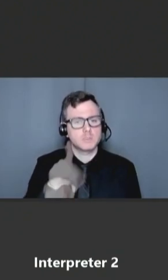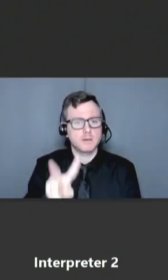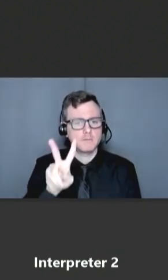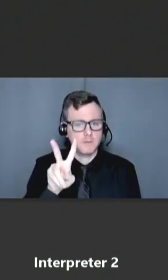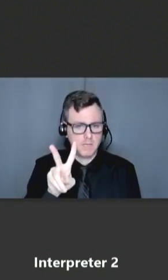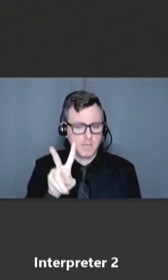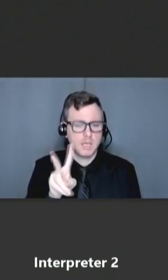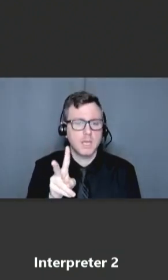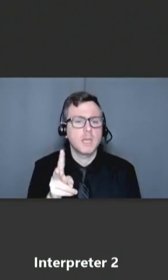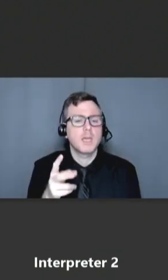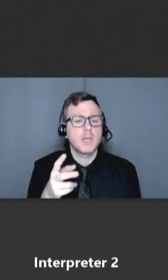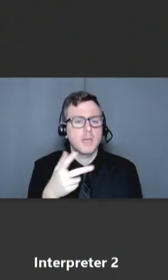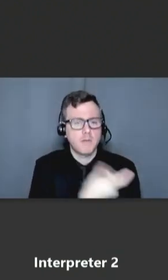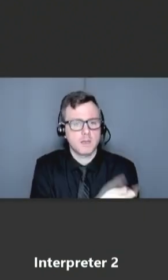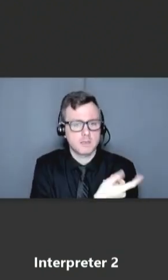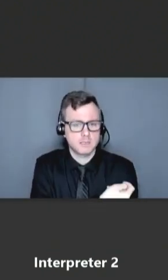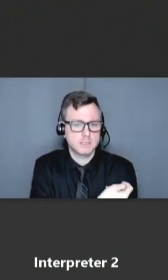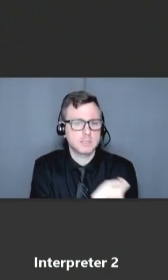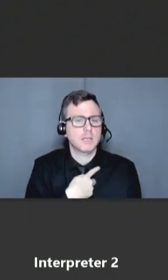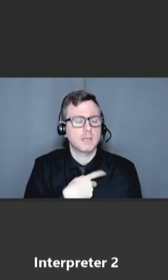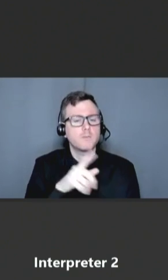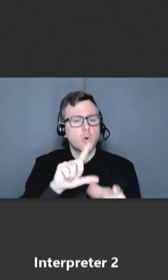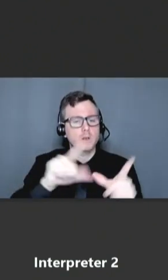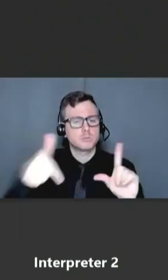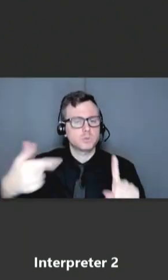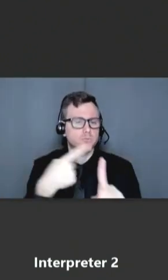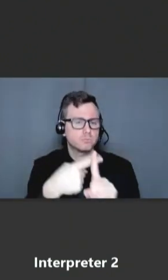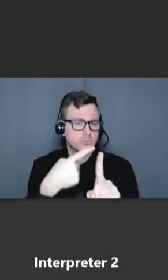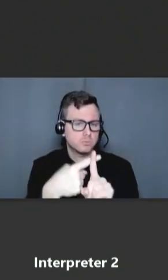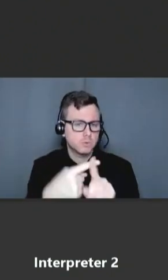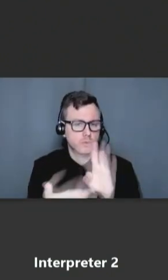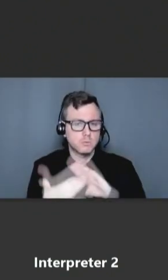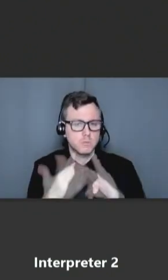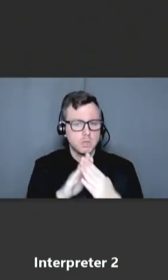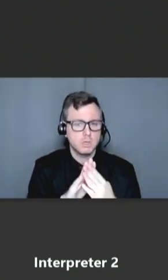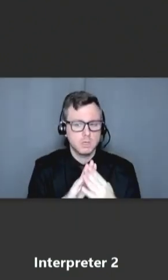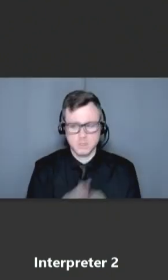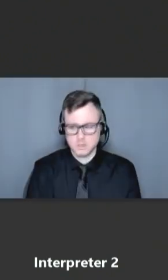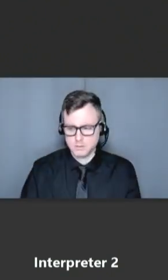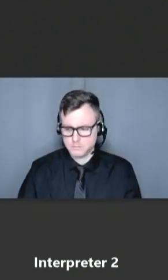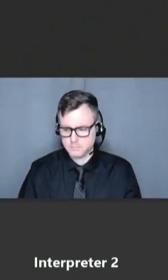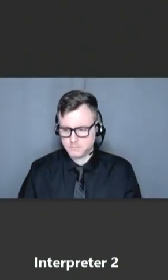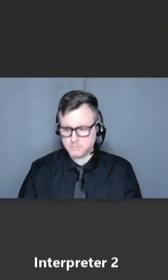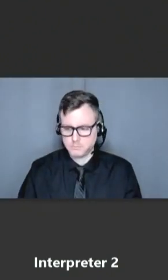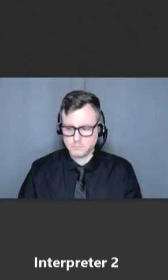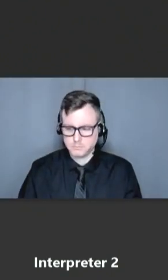LGBTQ+ communities. And Christina Graham is the data and evaluation manager at the